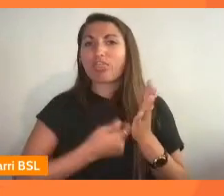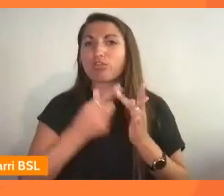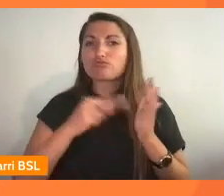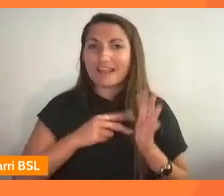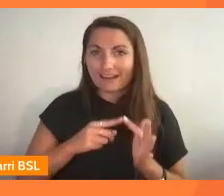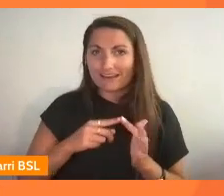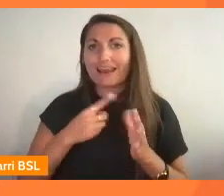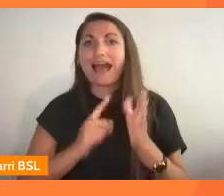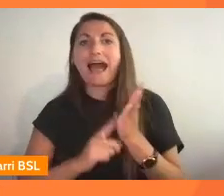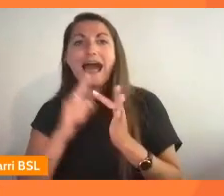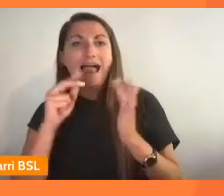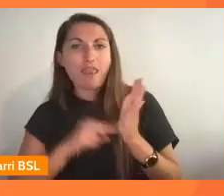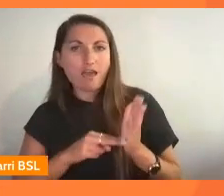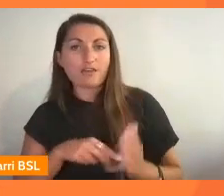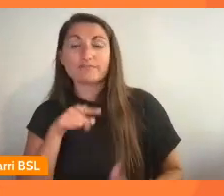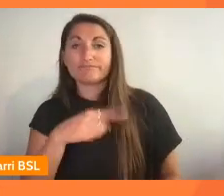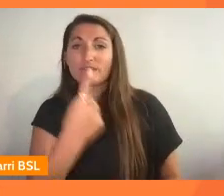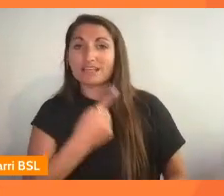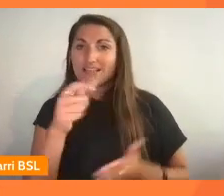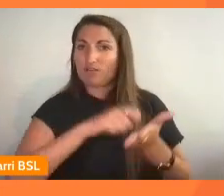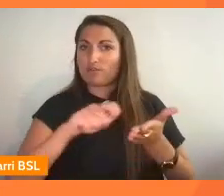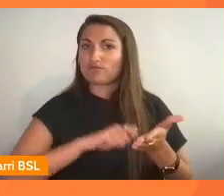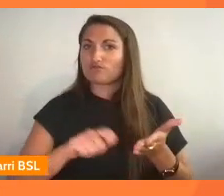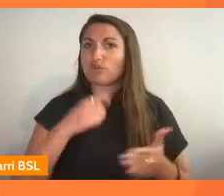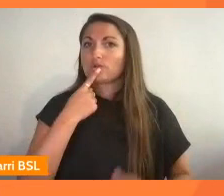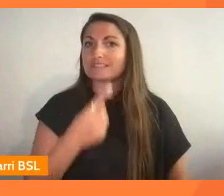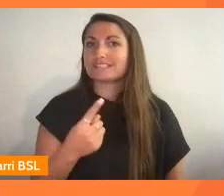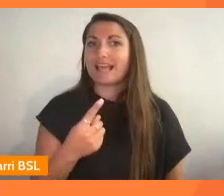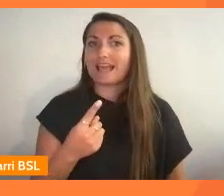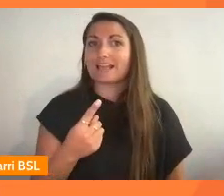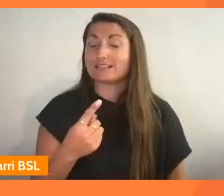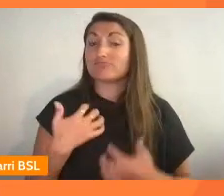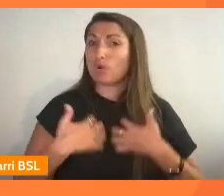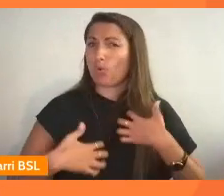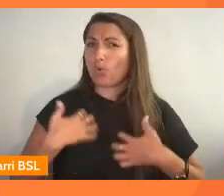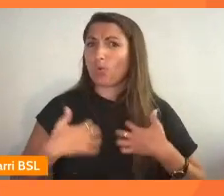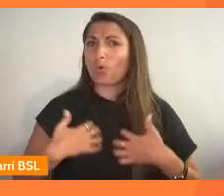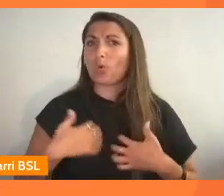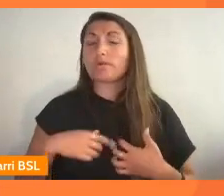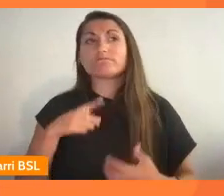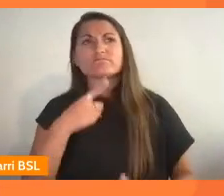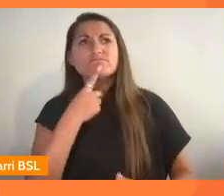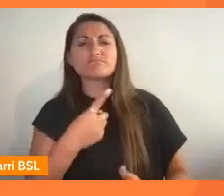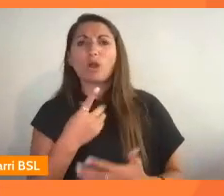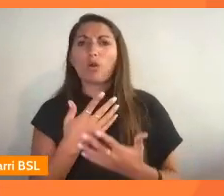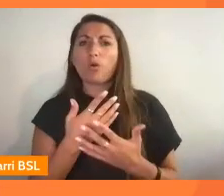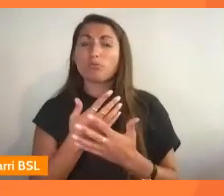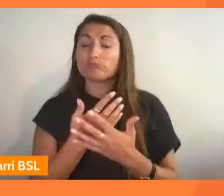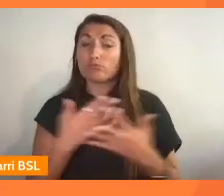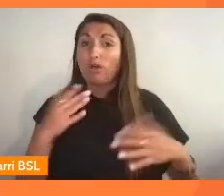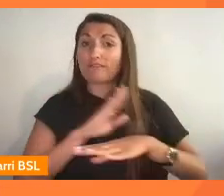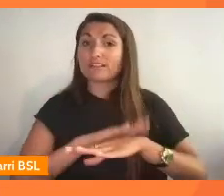an interesting point in the article, that we often find ourselves in a situation where we are talking